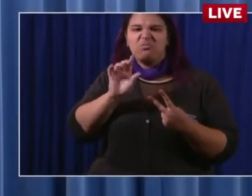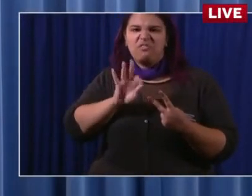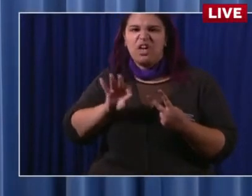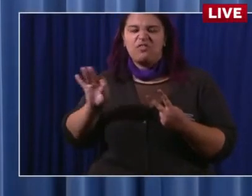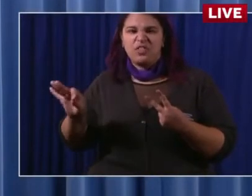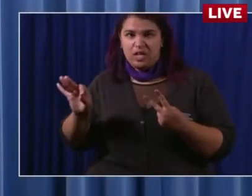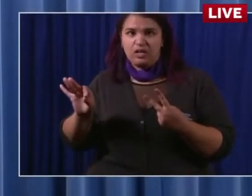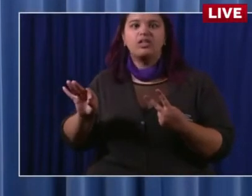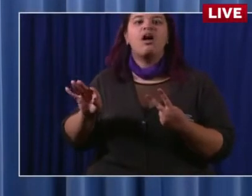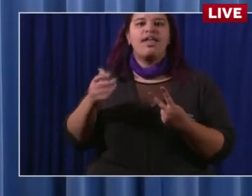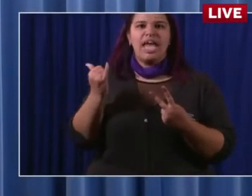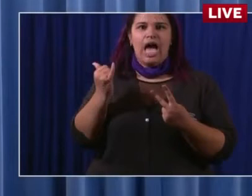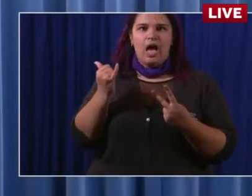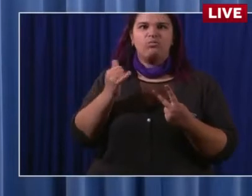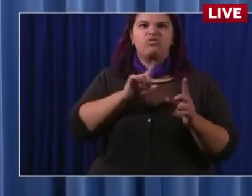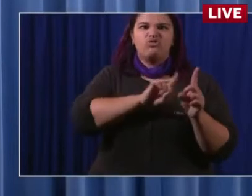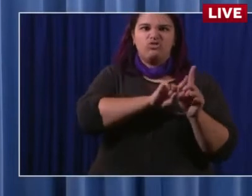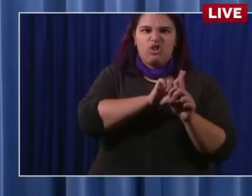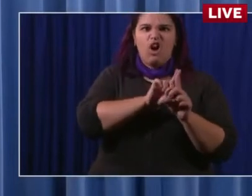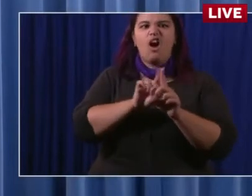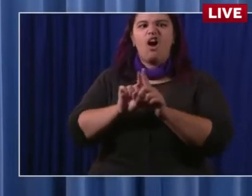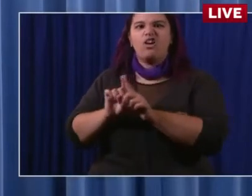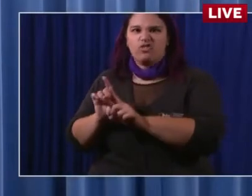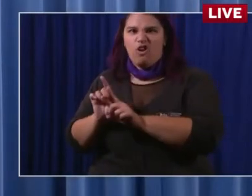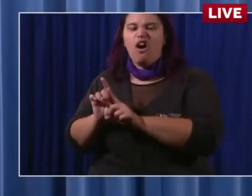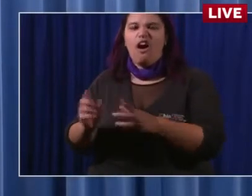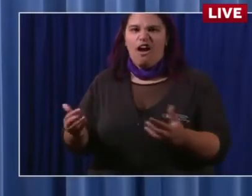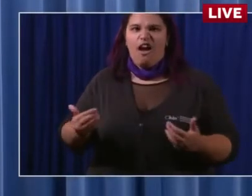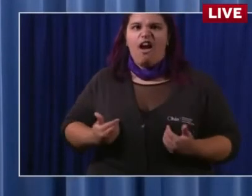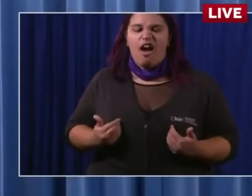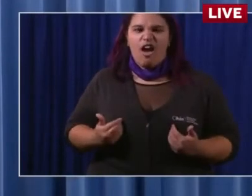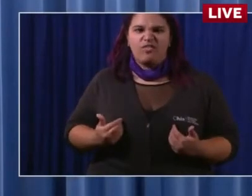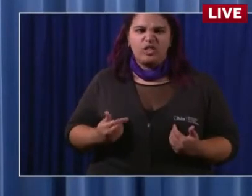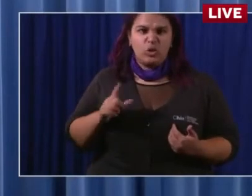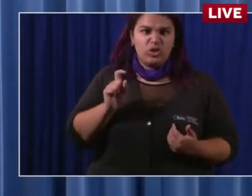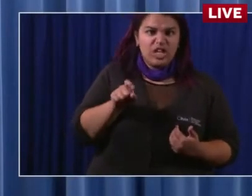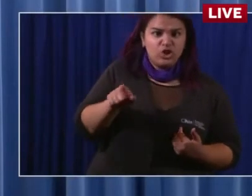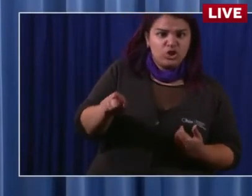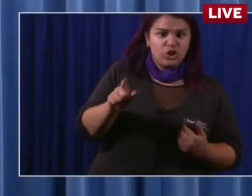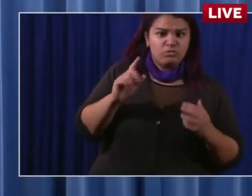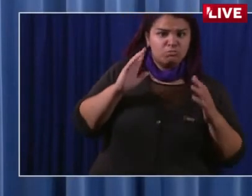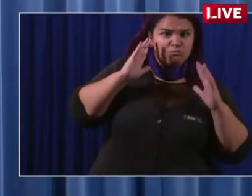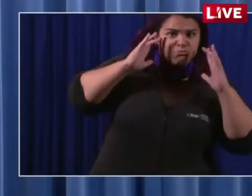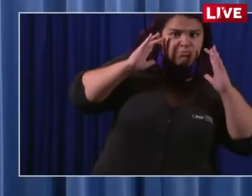SHOULD RESIDENTS IN THOSE COUNTIES BE CONCERNED PERHAPS THE VIRUS IS SPREADING FROM FRANKLIN COUNTY OUTWARD?